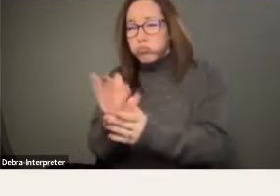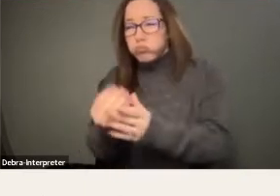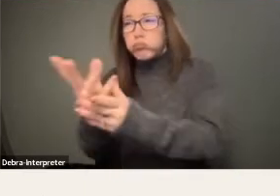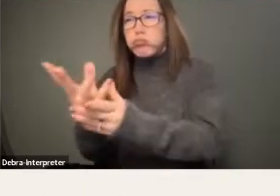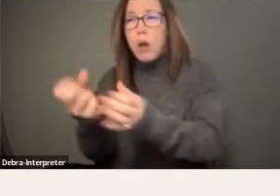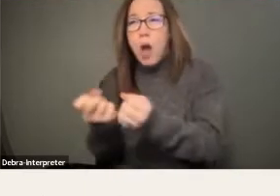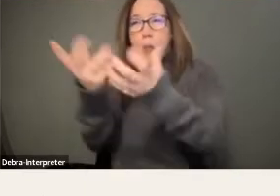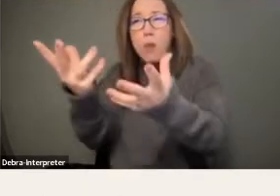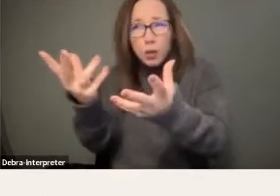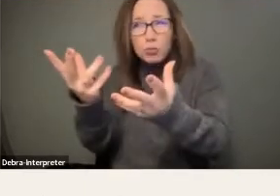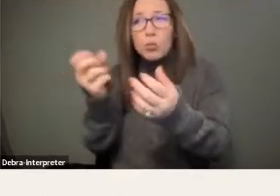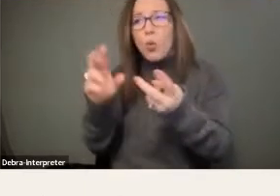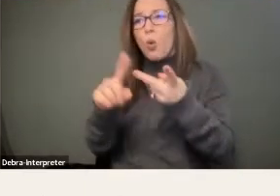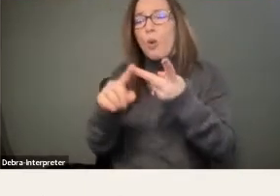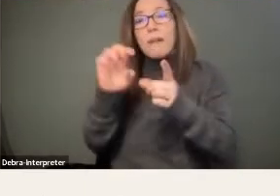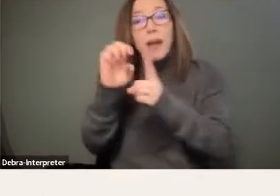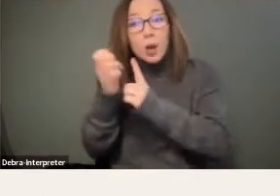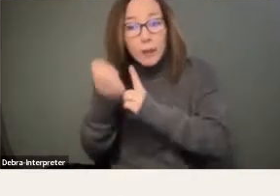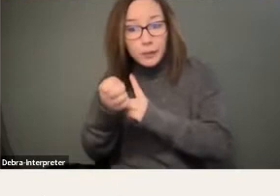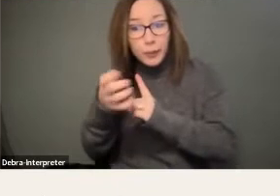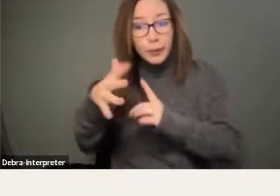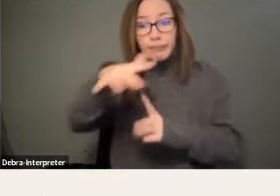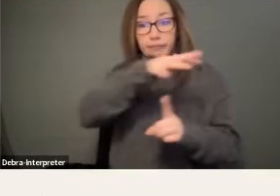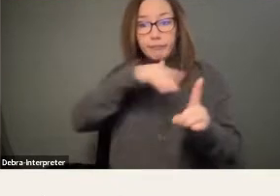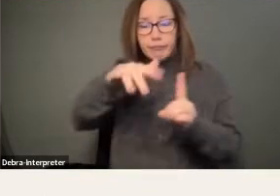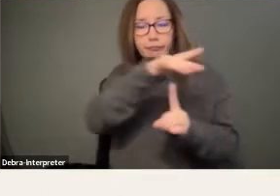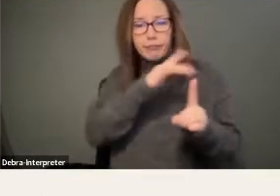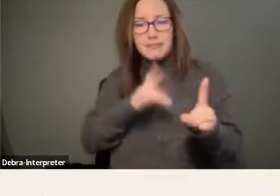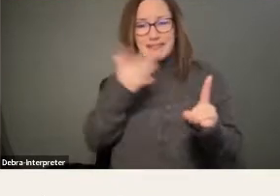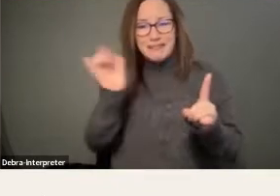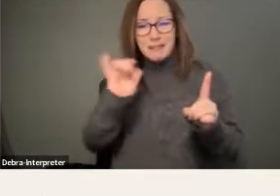projects and so you may be looking for datasets looking for crop production in certain areas or